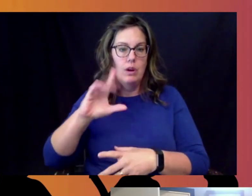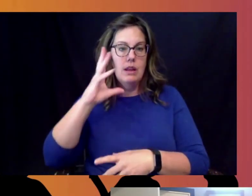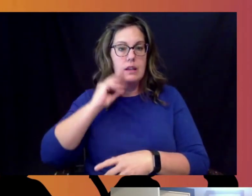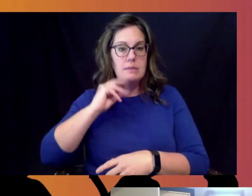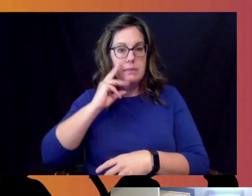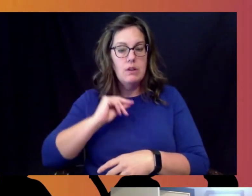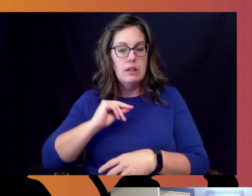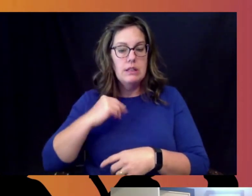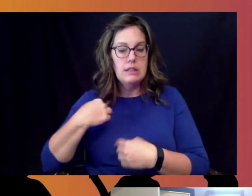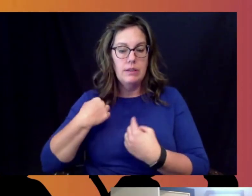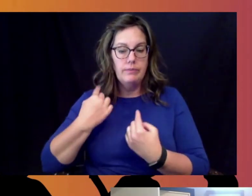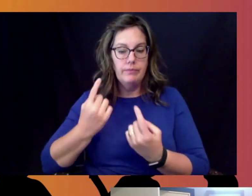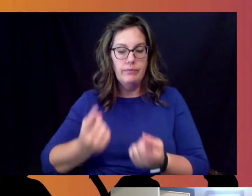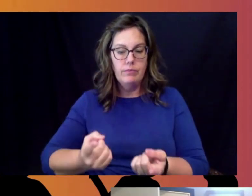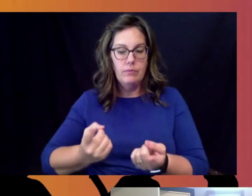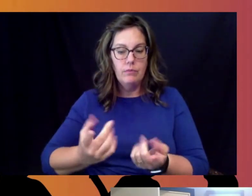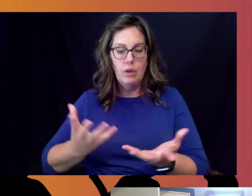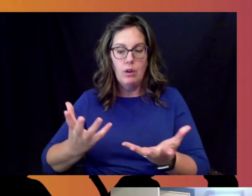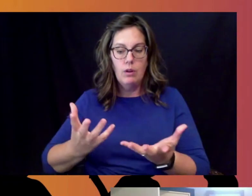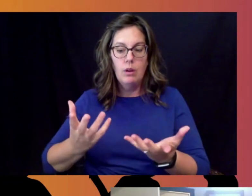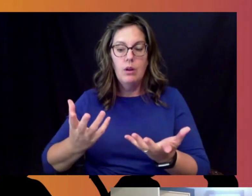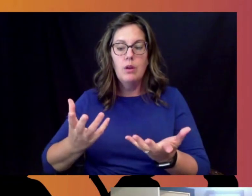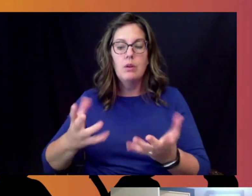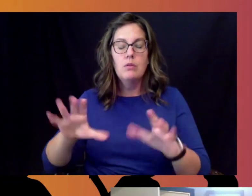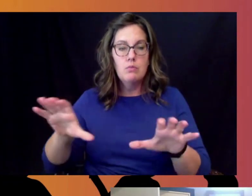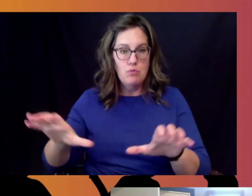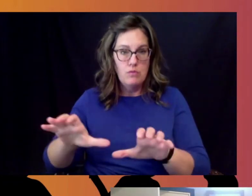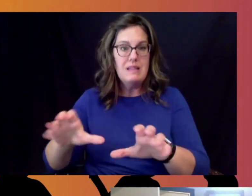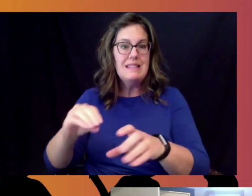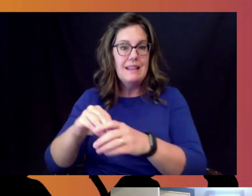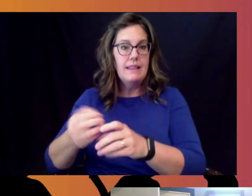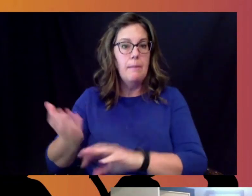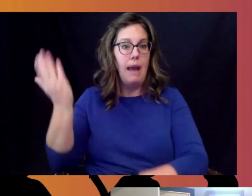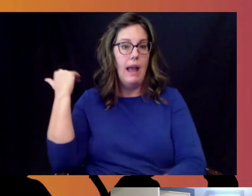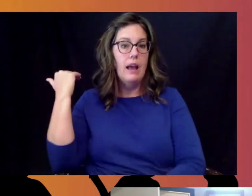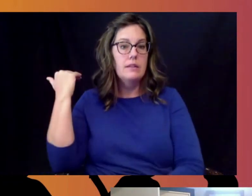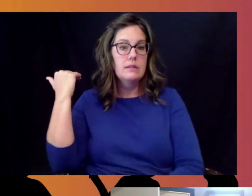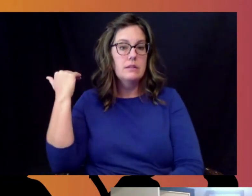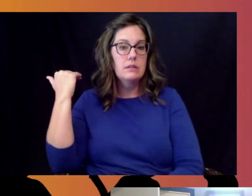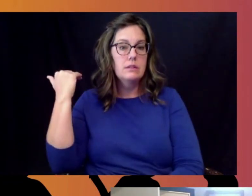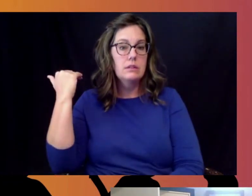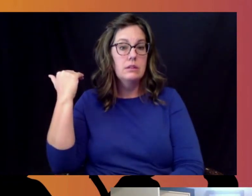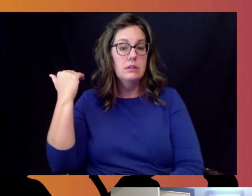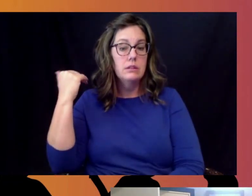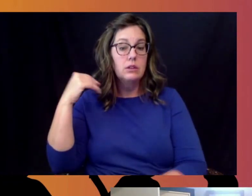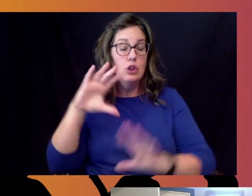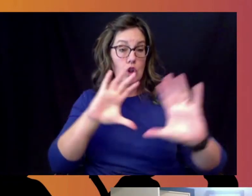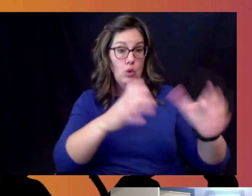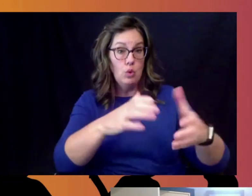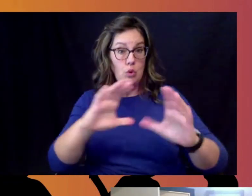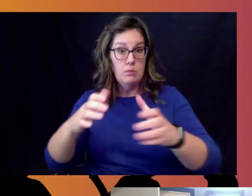movements of the past in which the groups who are addressing the systemic racism and the problems